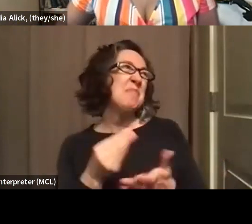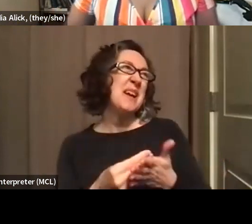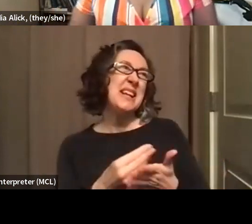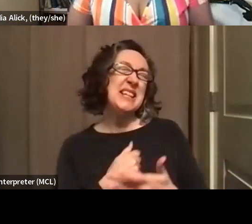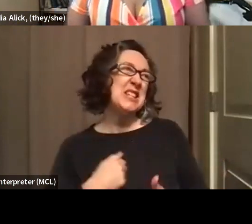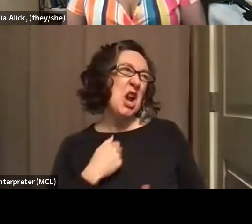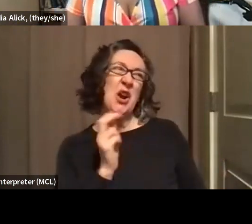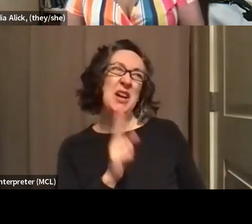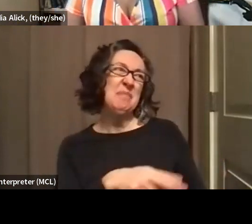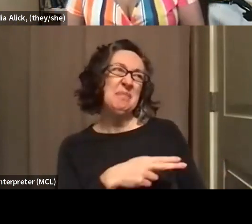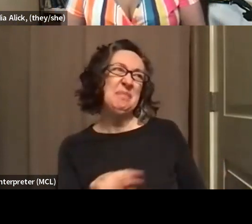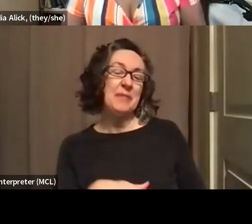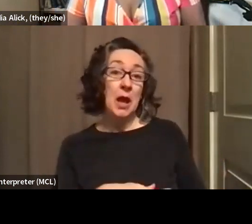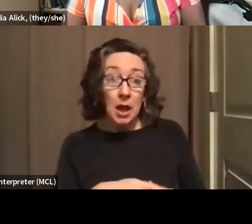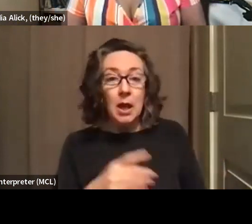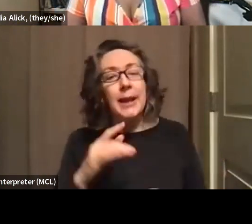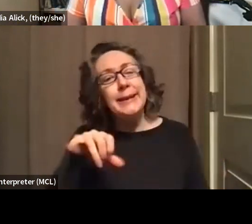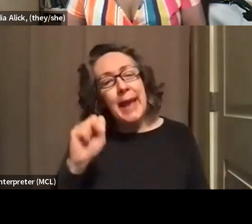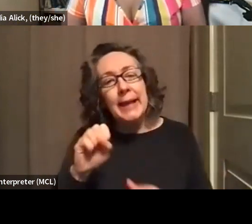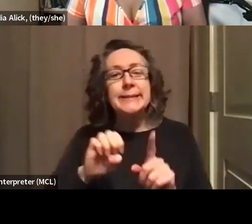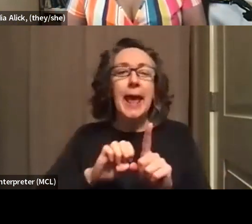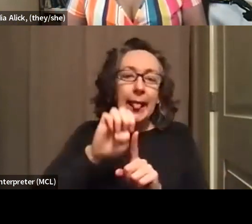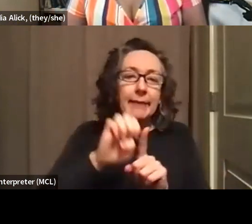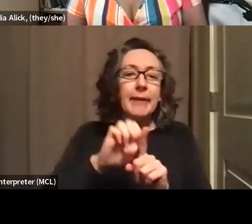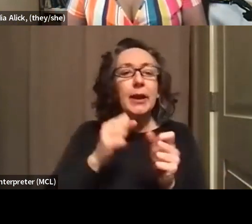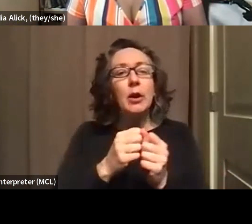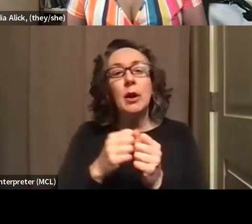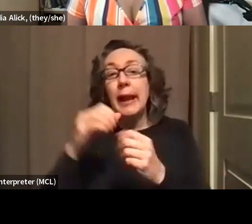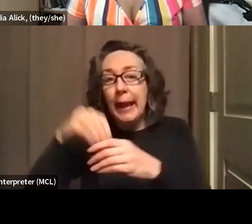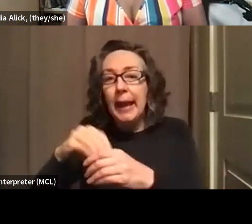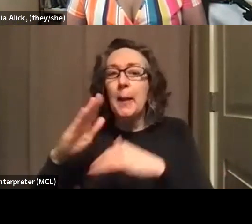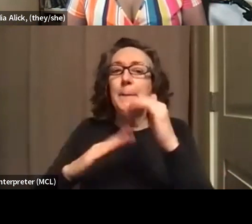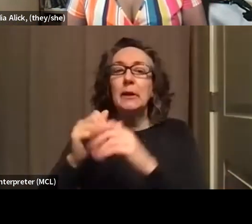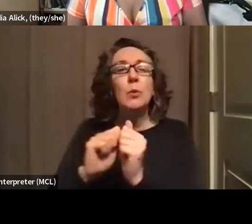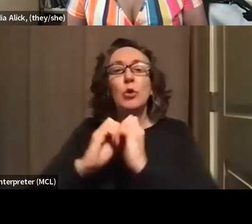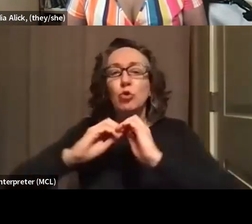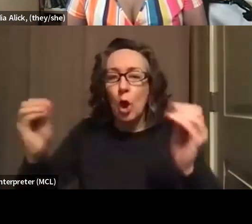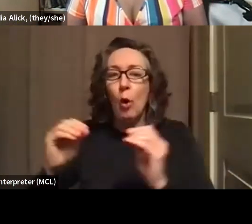If you are trying to put an elevator in a building that doesn't have an elevator, that's expensive.